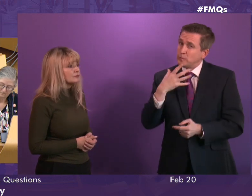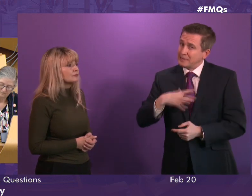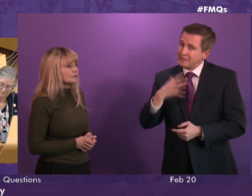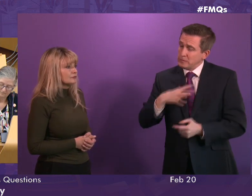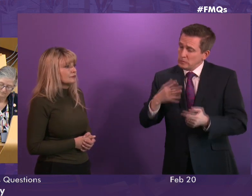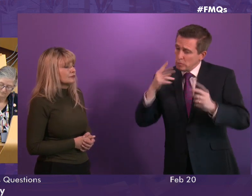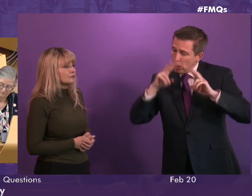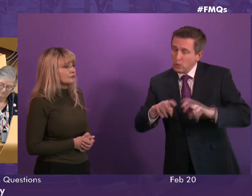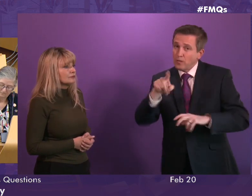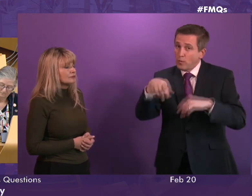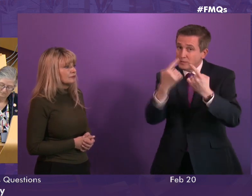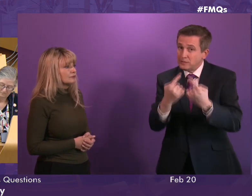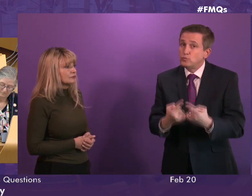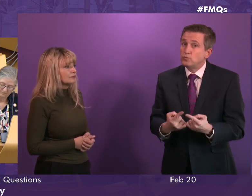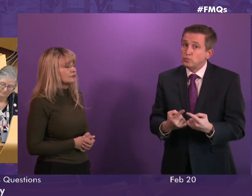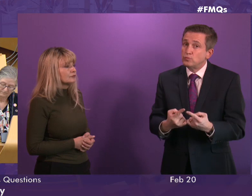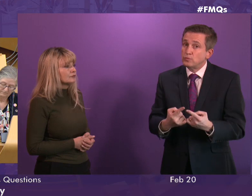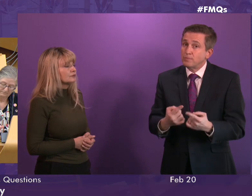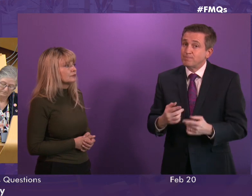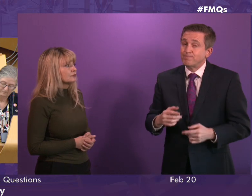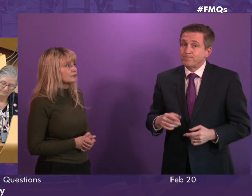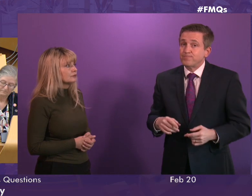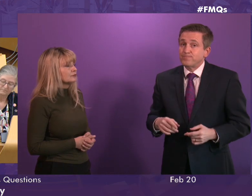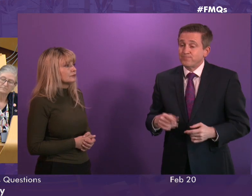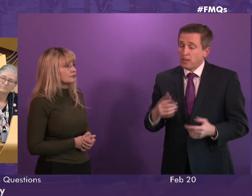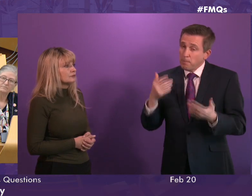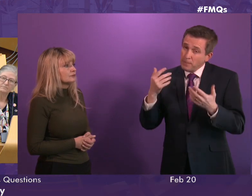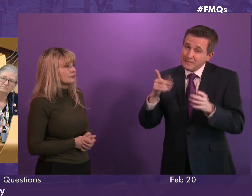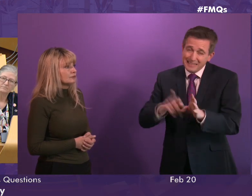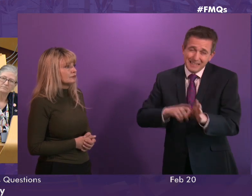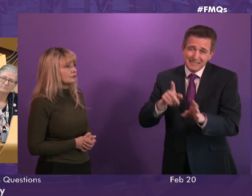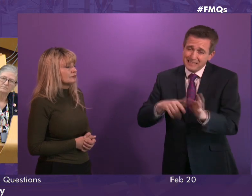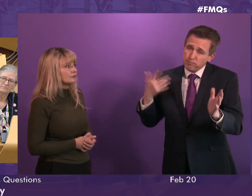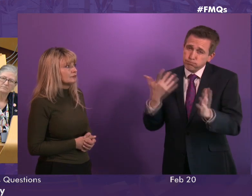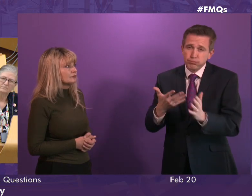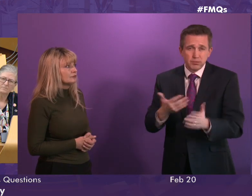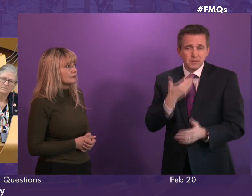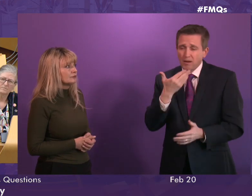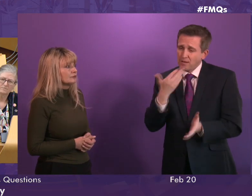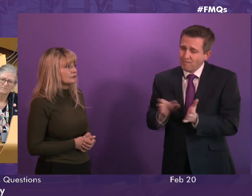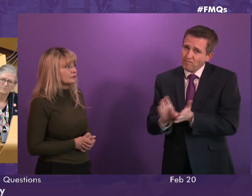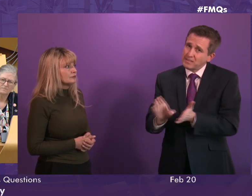the issues. That follows on from years of underfunding of the Scottish Prison Service,